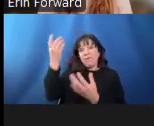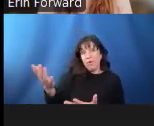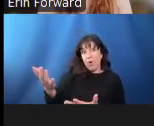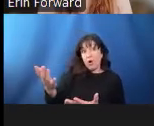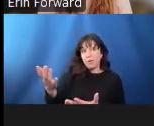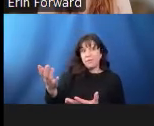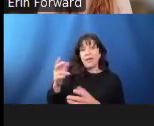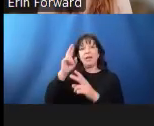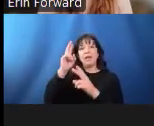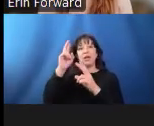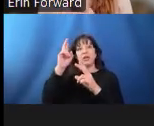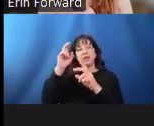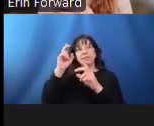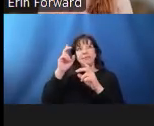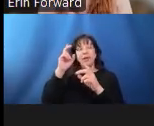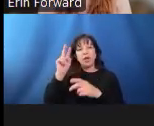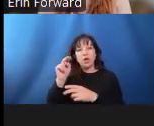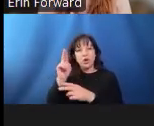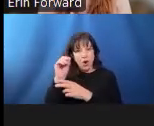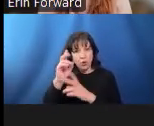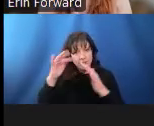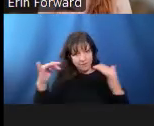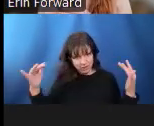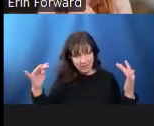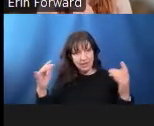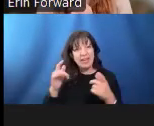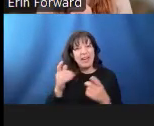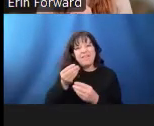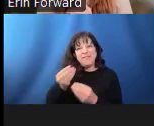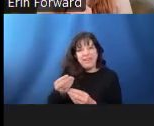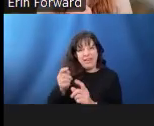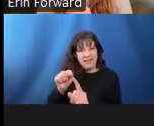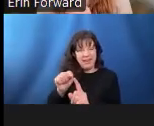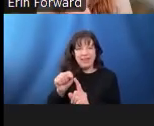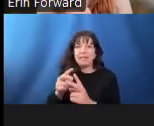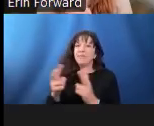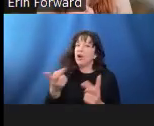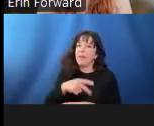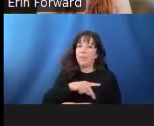comes to feeding, feeding is really personal, and we know